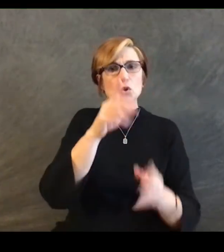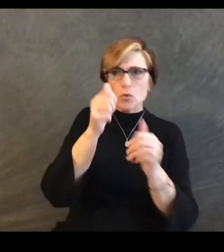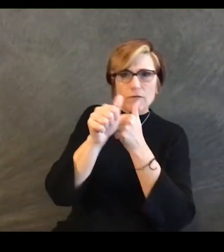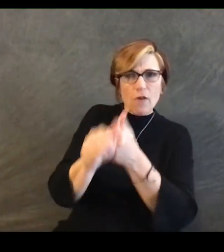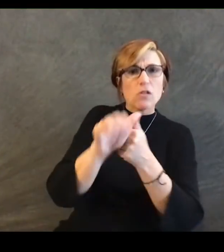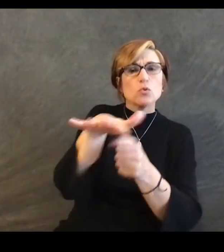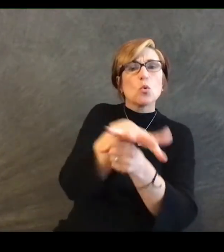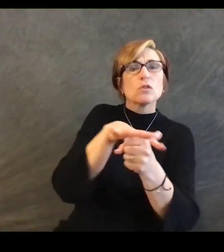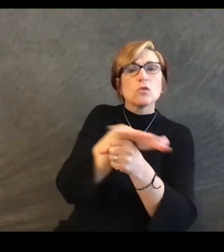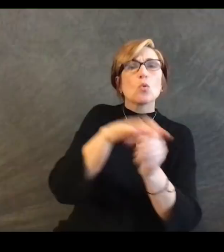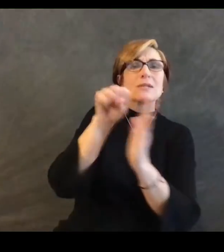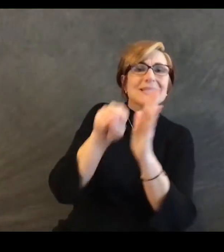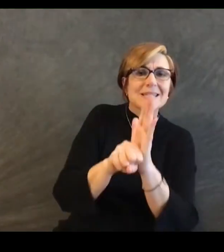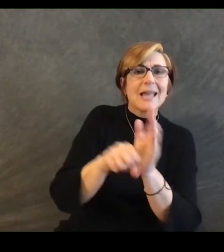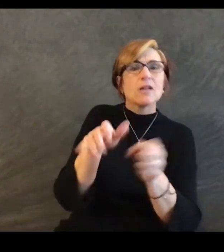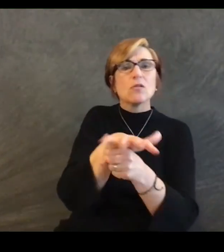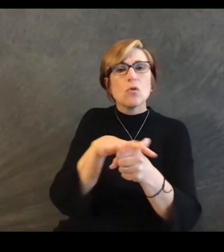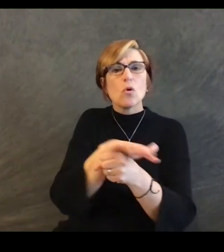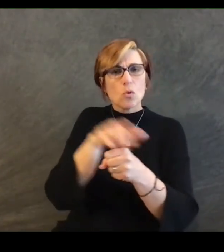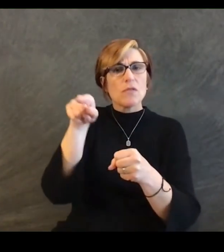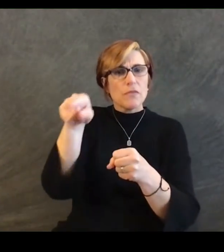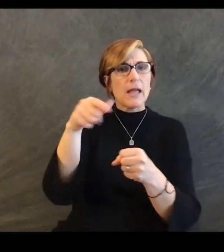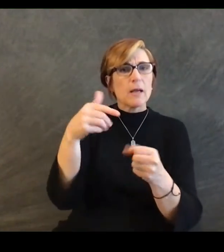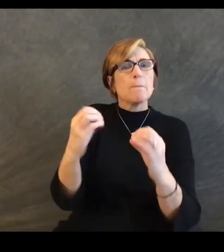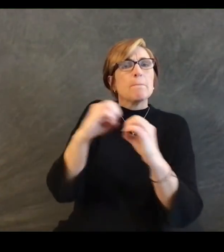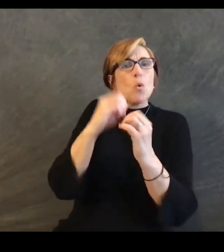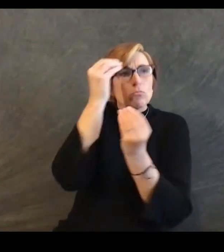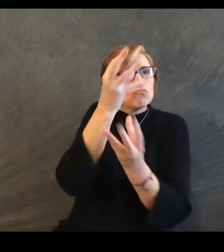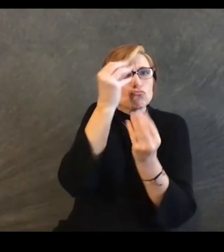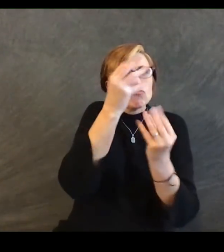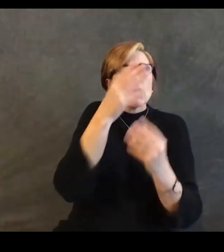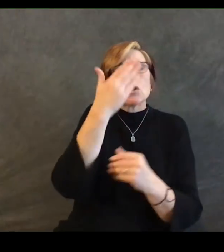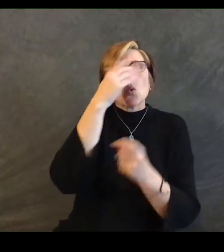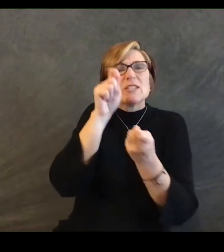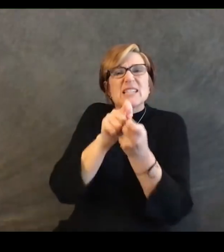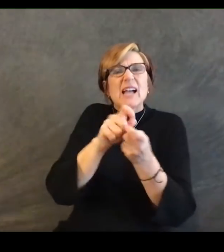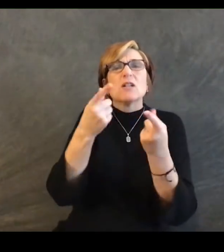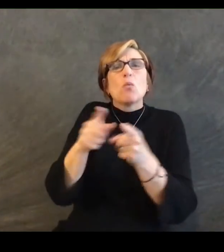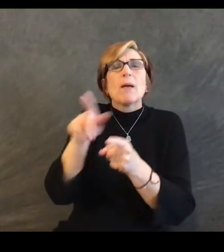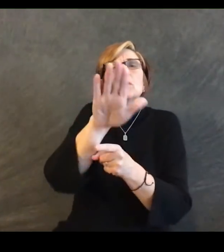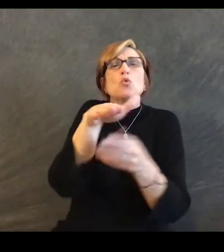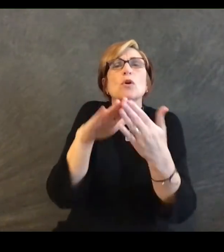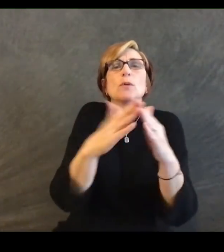greatly impacted we continue to urge people in the areas of New York New